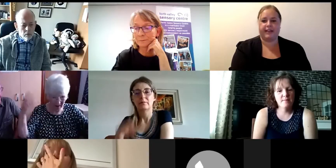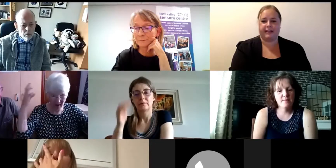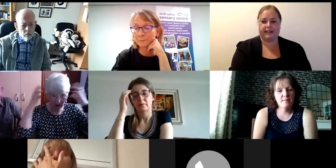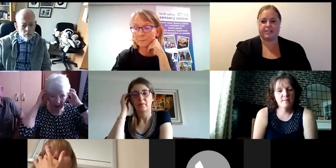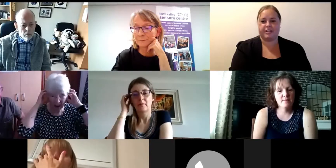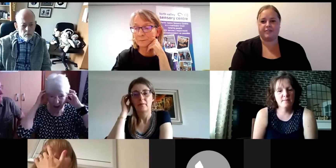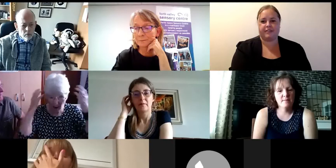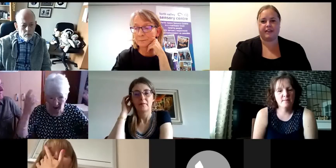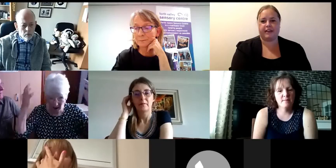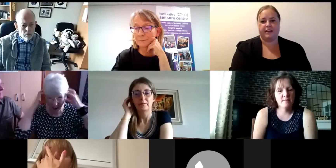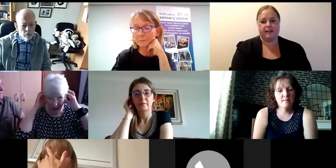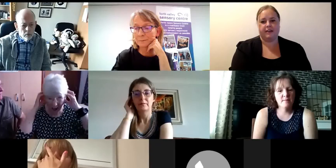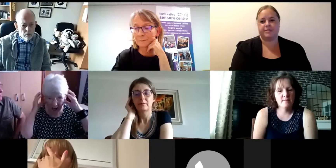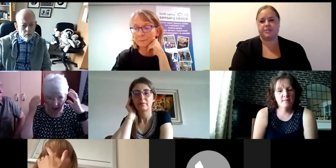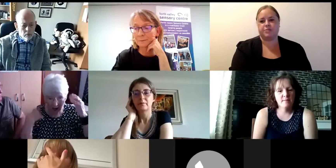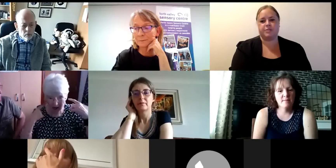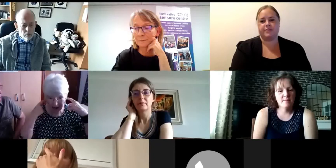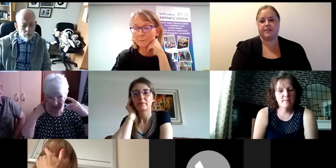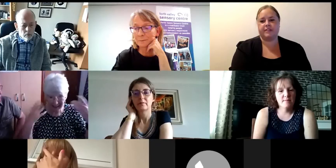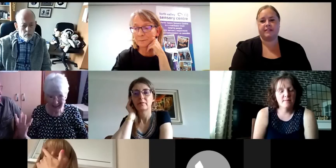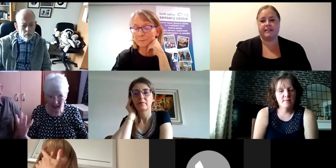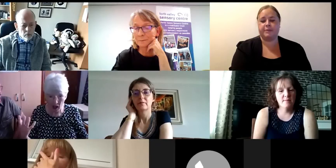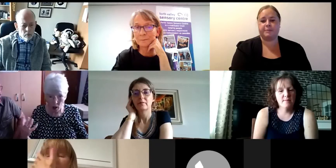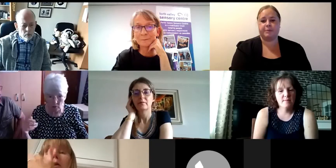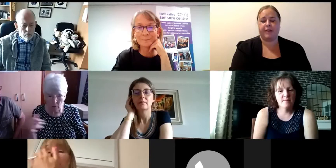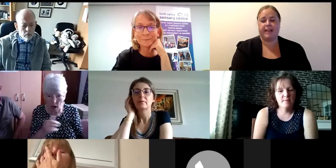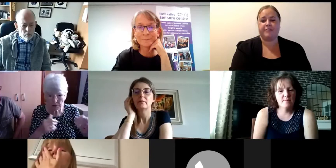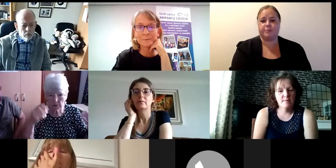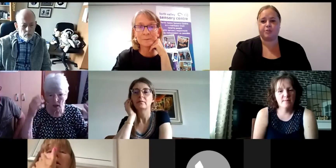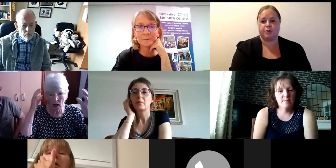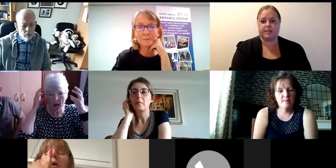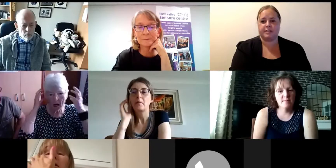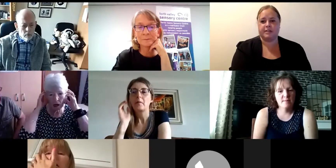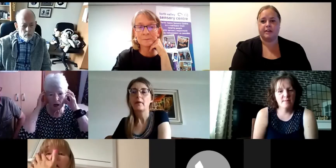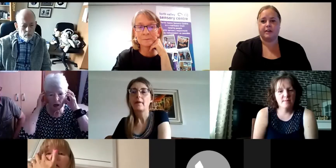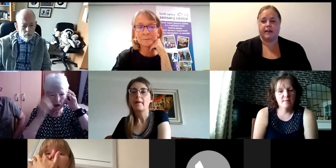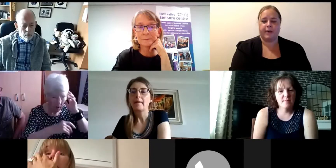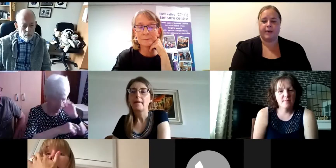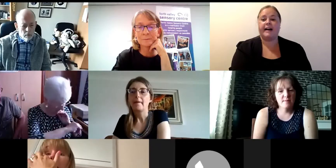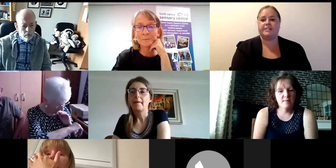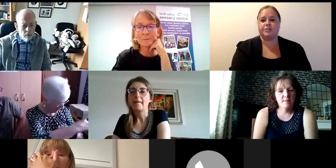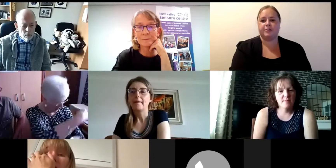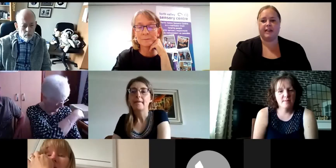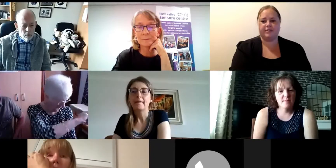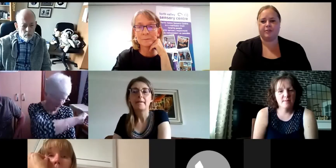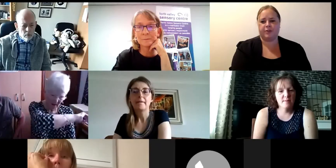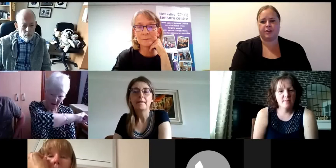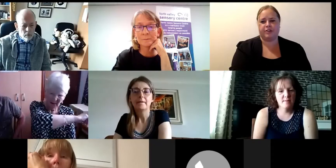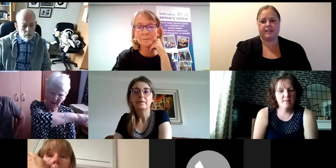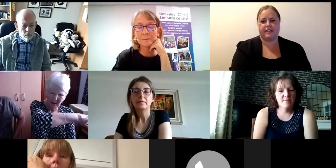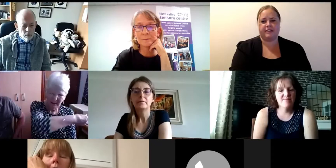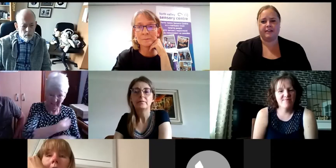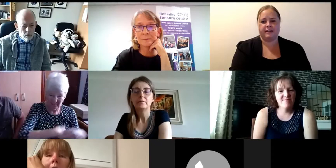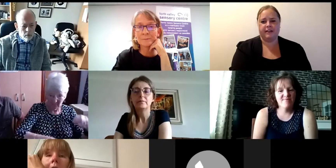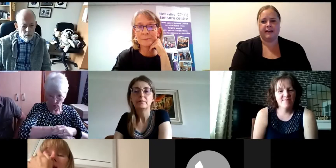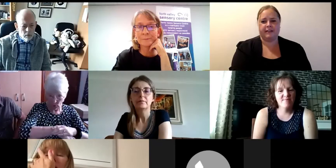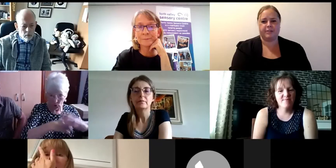And they would put headphone on us and we would have to do that even though I couldn't hear.